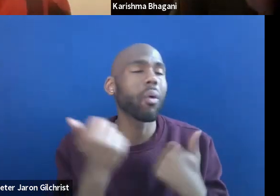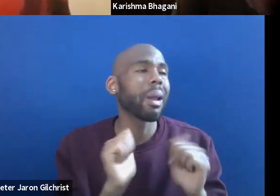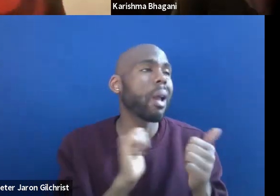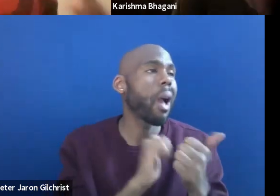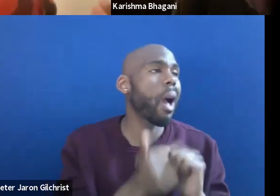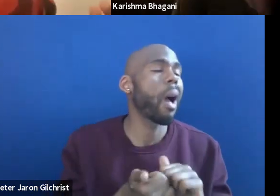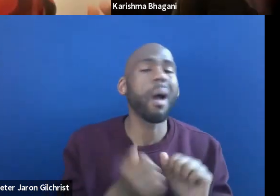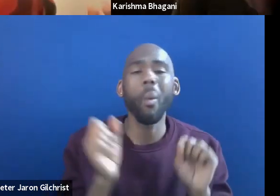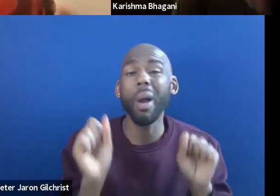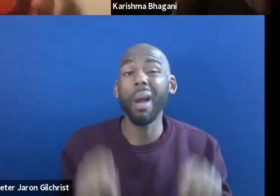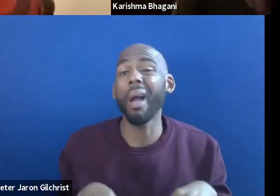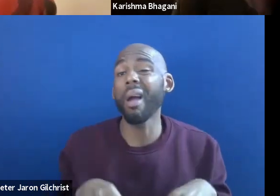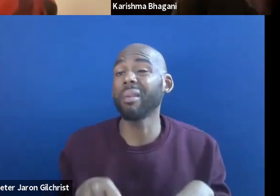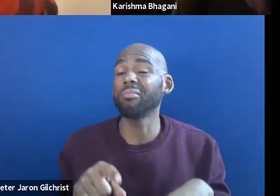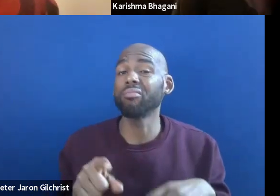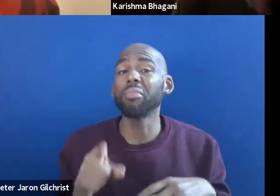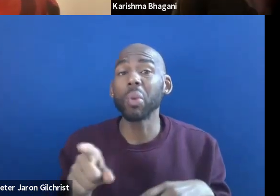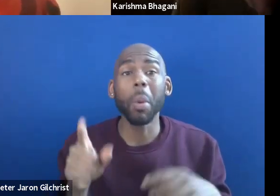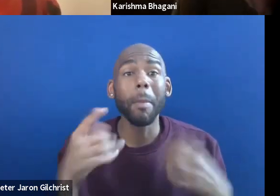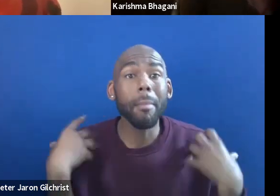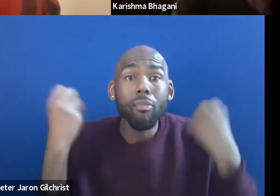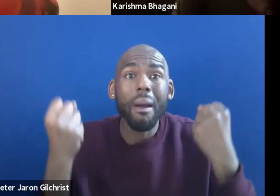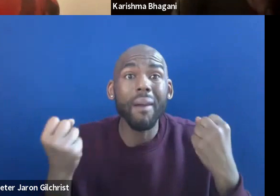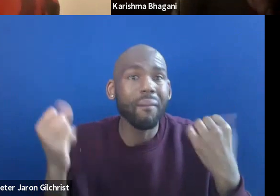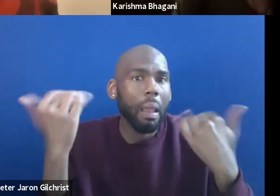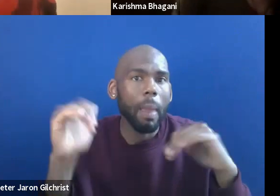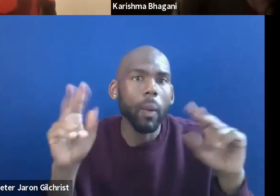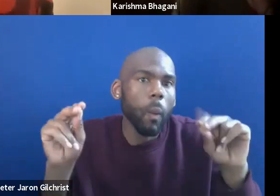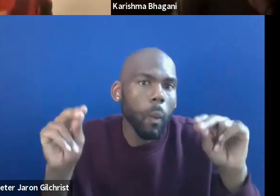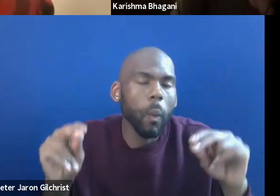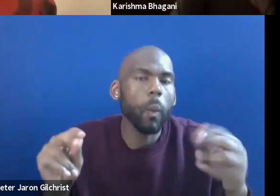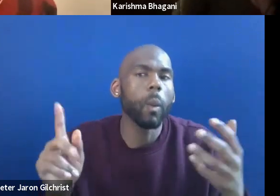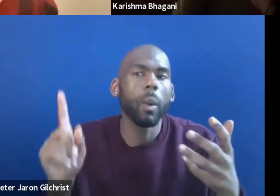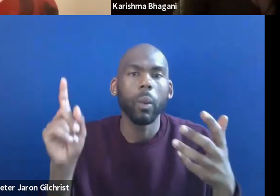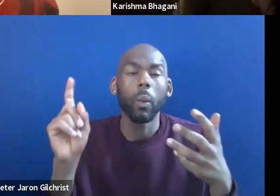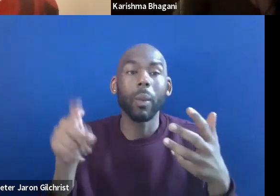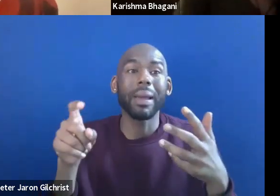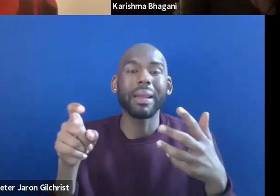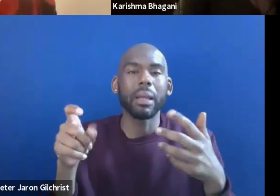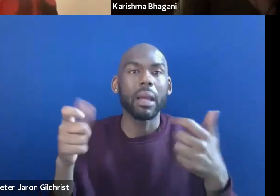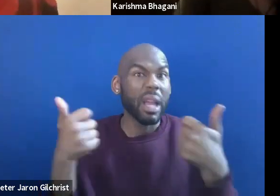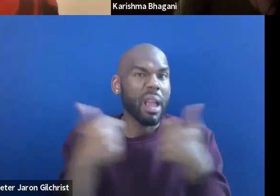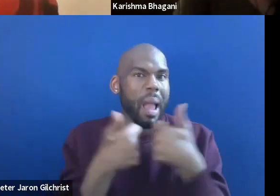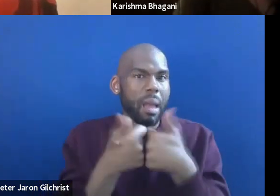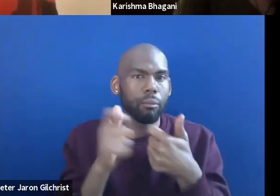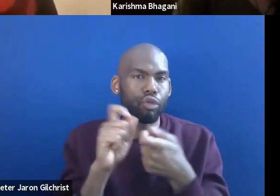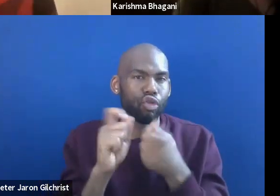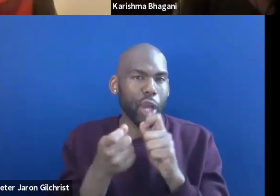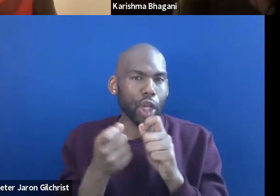Be brave don't limit yourself we need Game changers right now, we need artists.